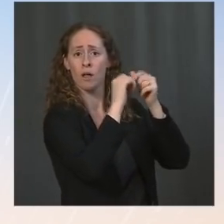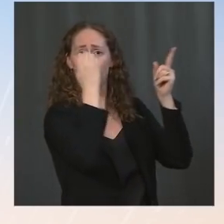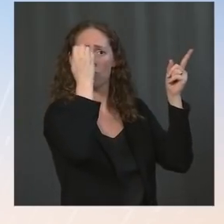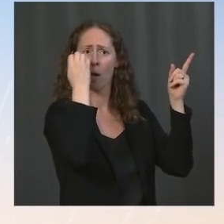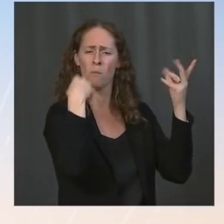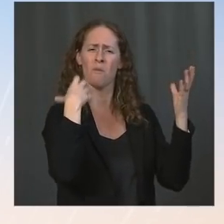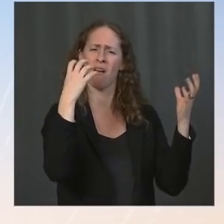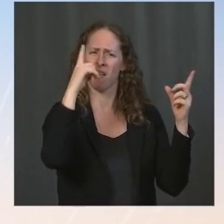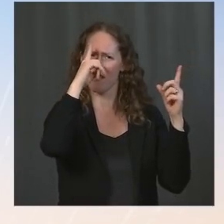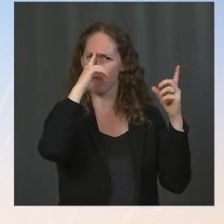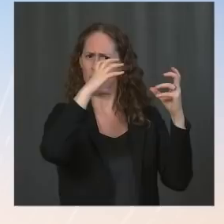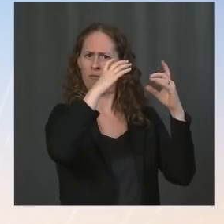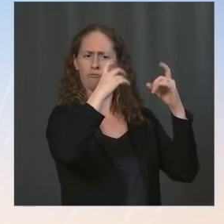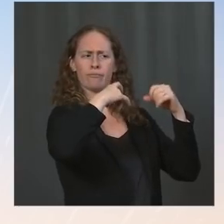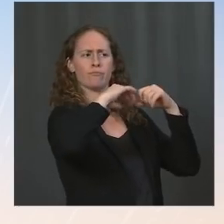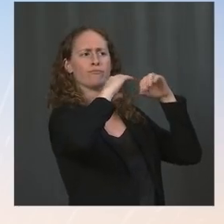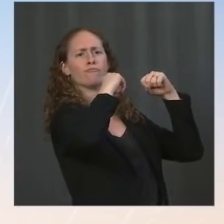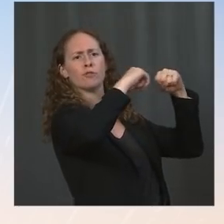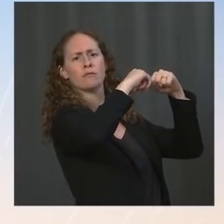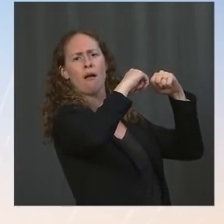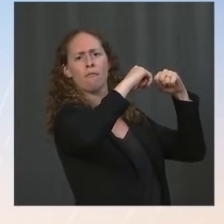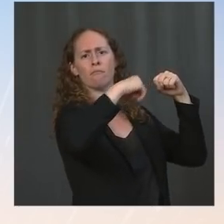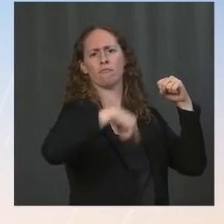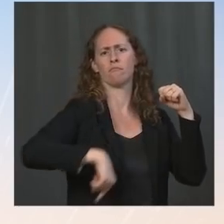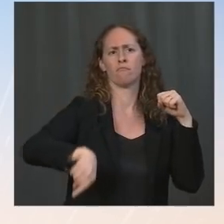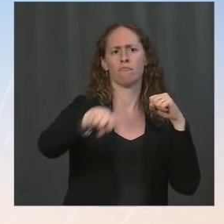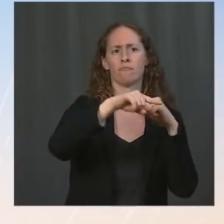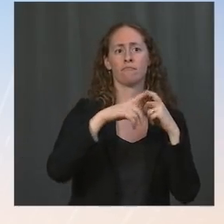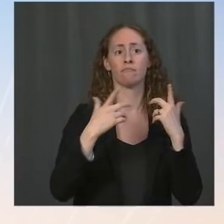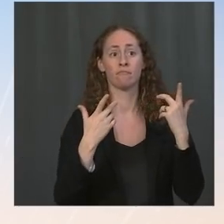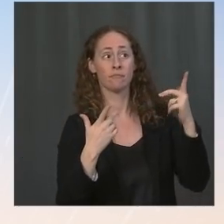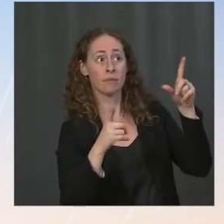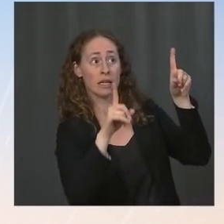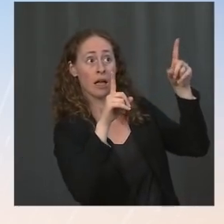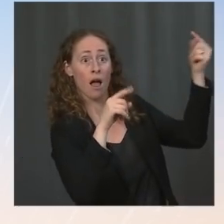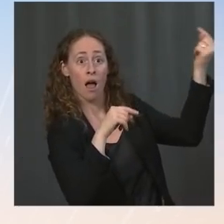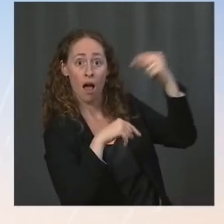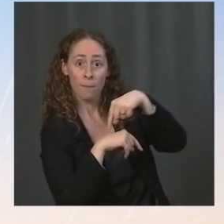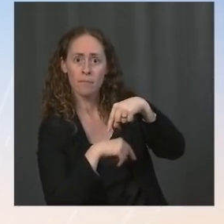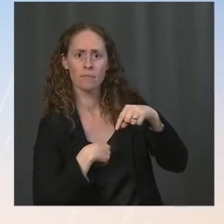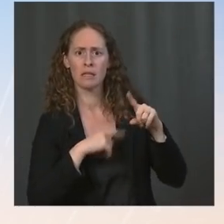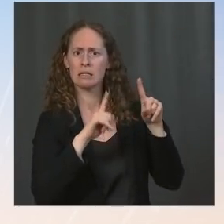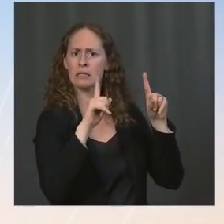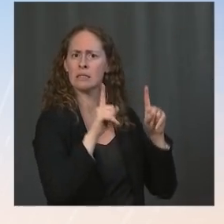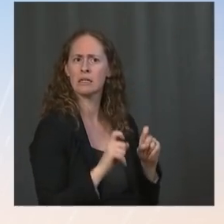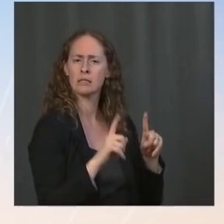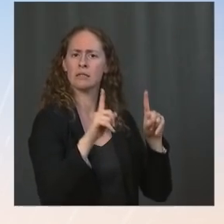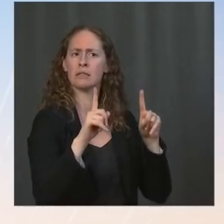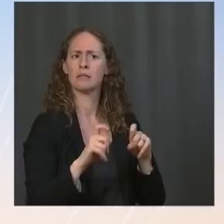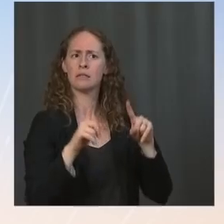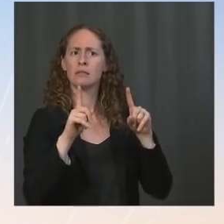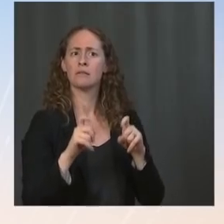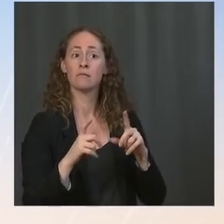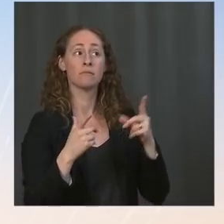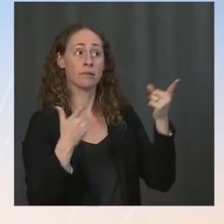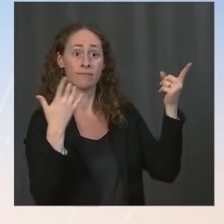for international travel. It may also involve ensuring that, over time, foreign nationals coming into the United States are fully vaccinated, with limited exceptions.